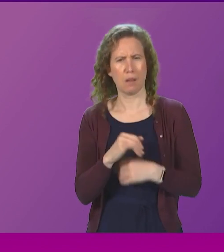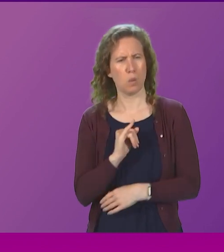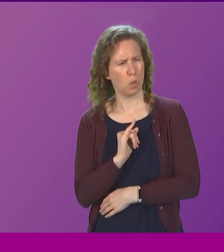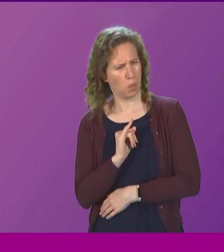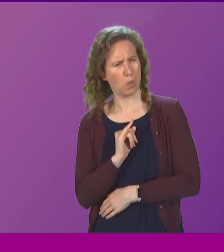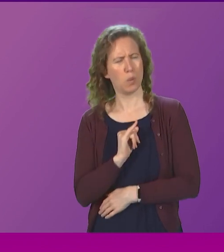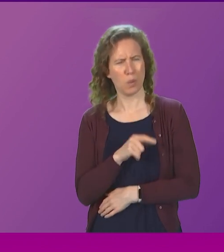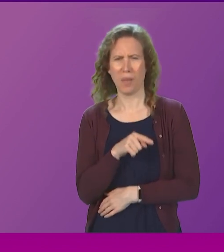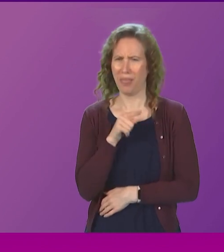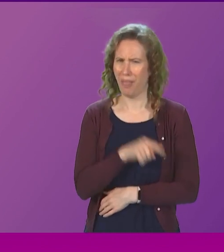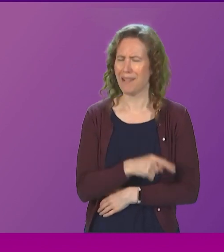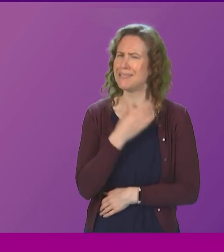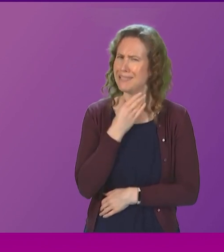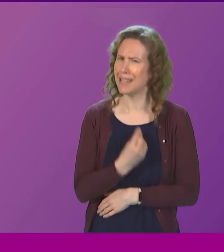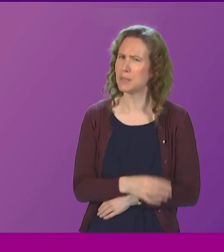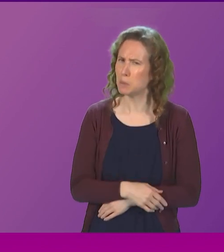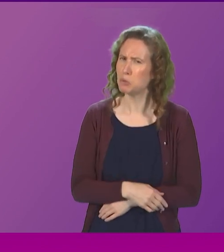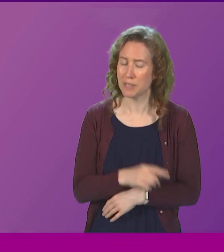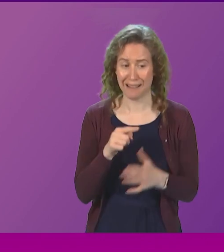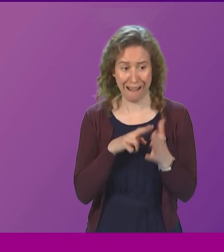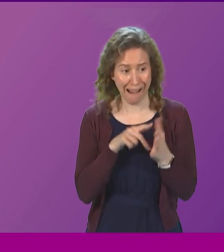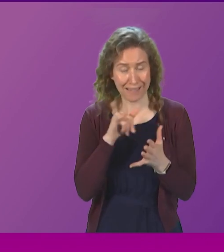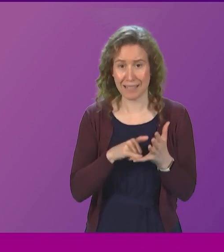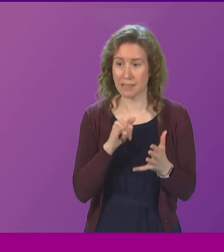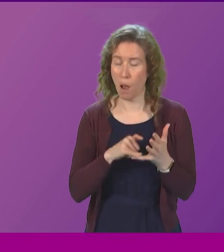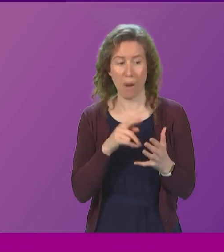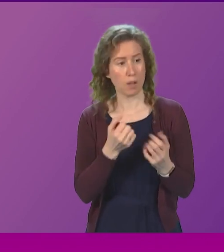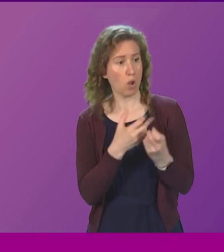As I said, when Anas Sarwar—somebody who has lots of style but no substance—comes